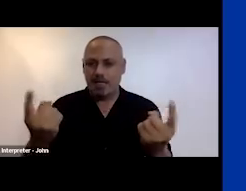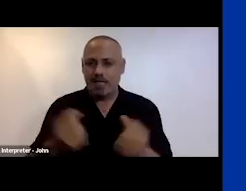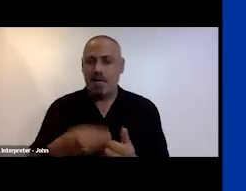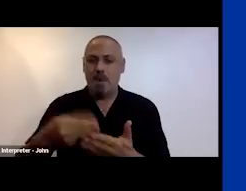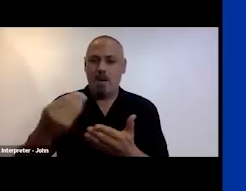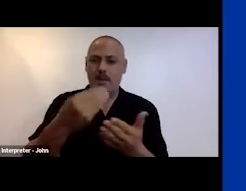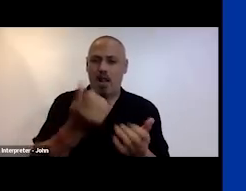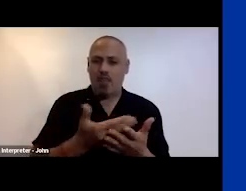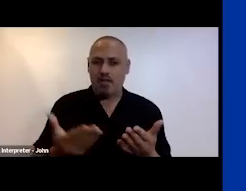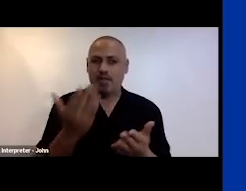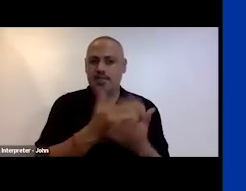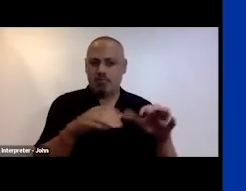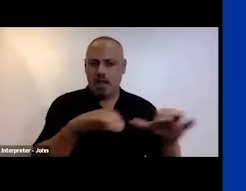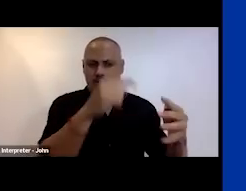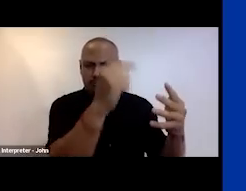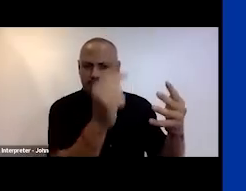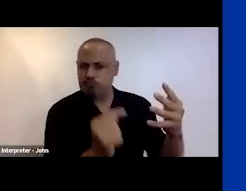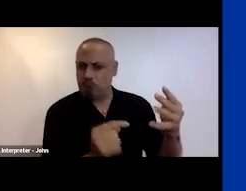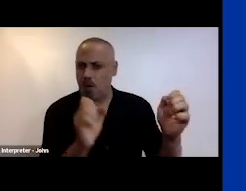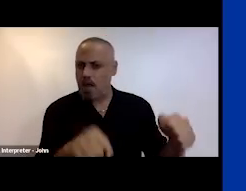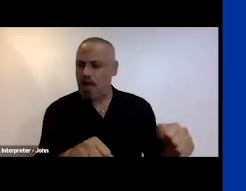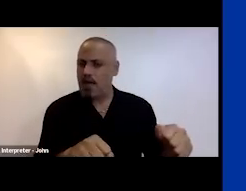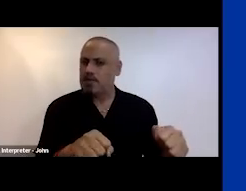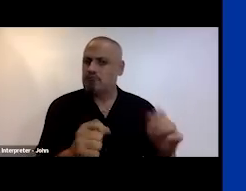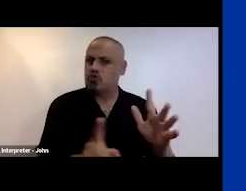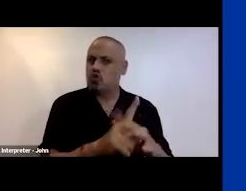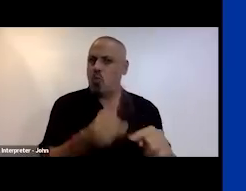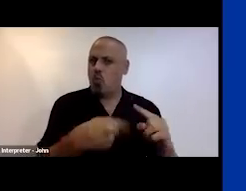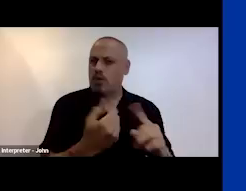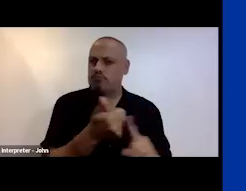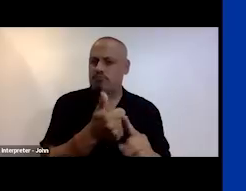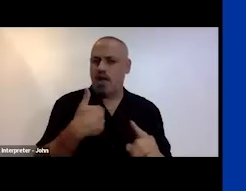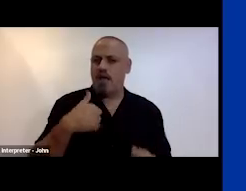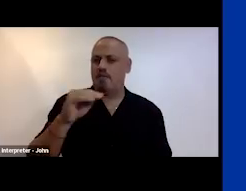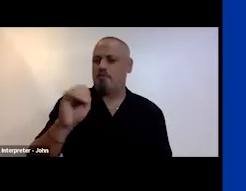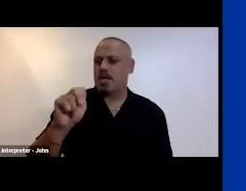Those are some of the activities that can be present when someone is having a manic episode.